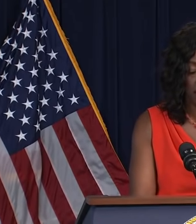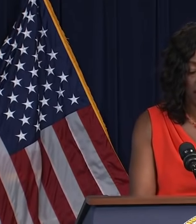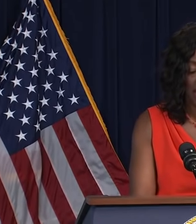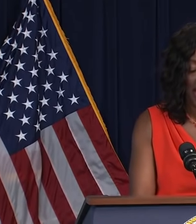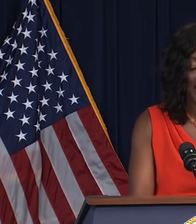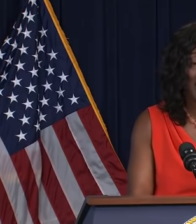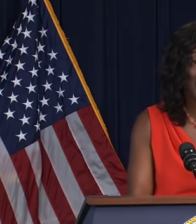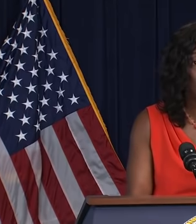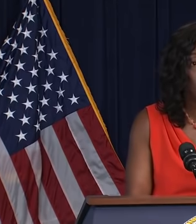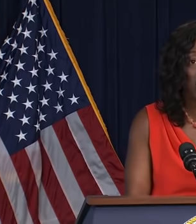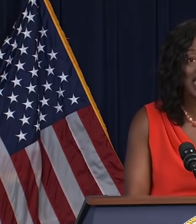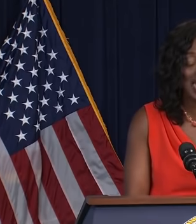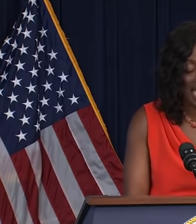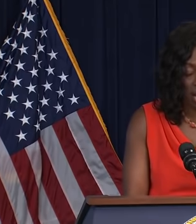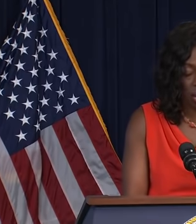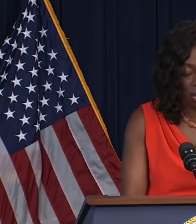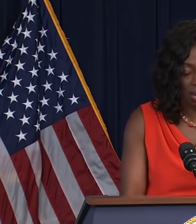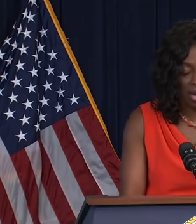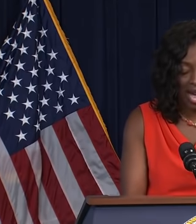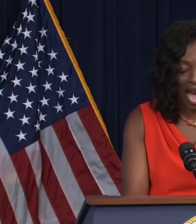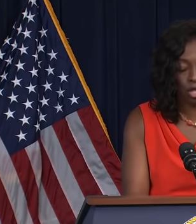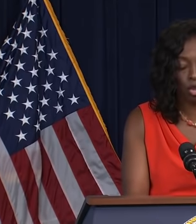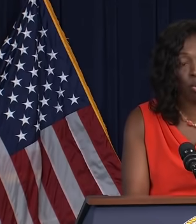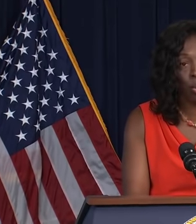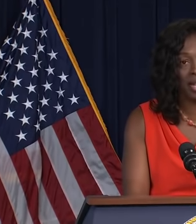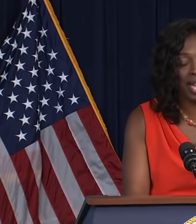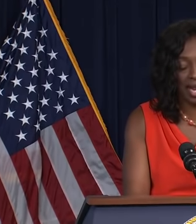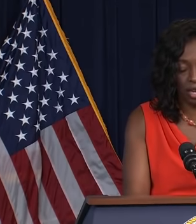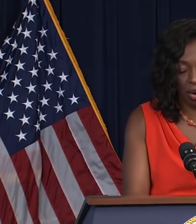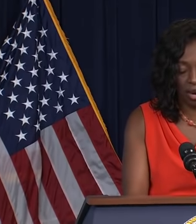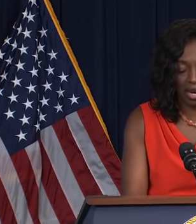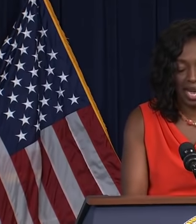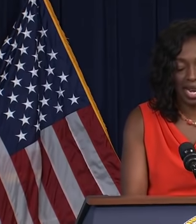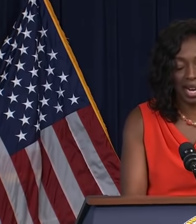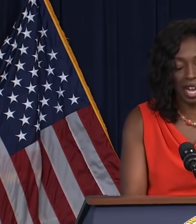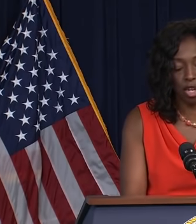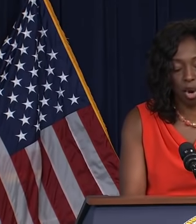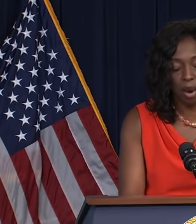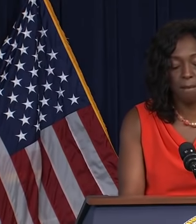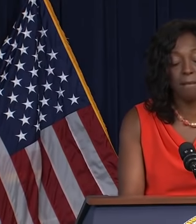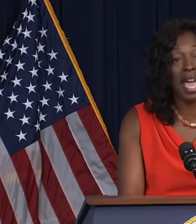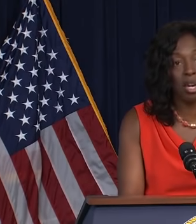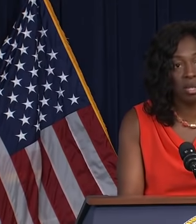that is the key that was